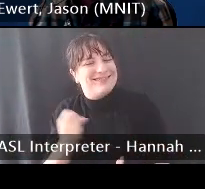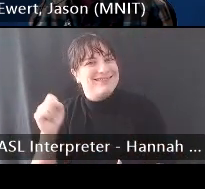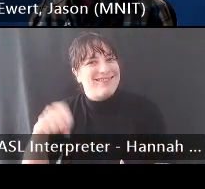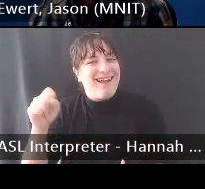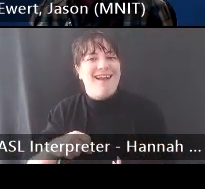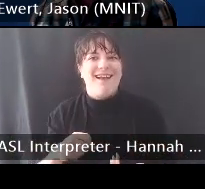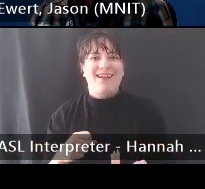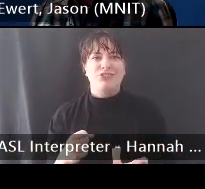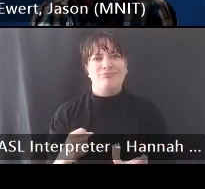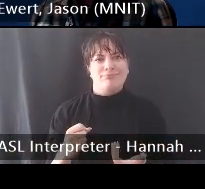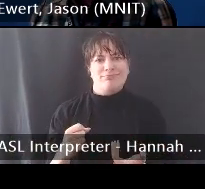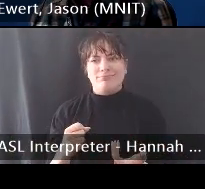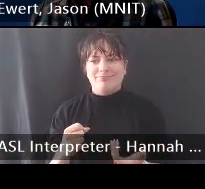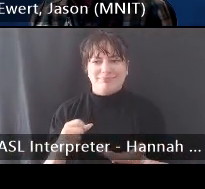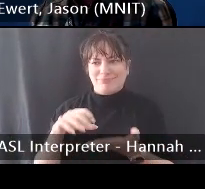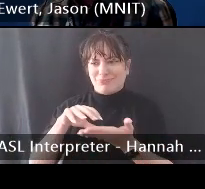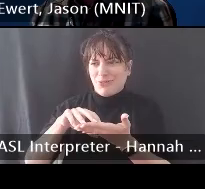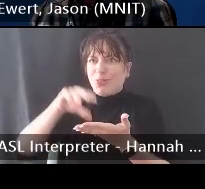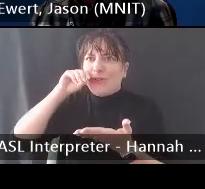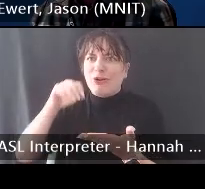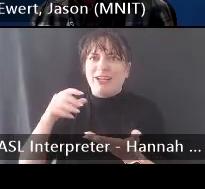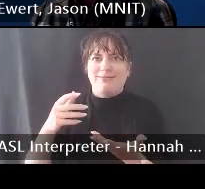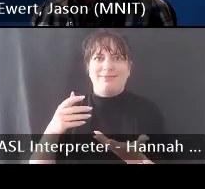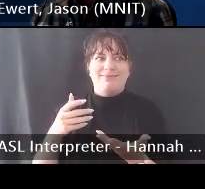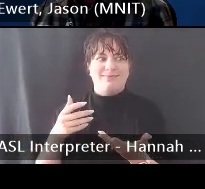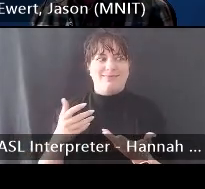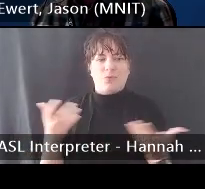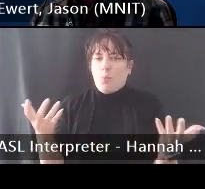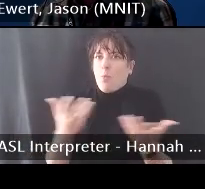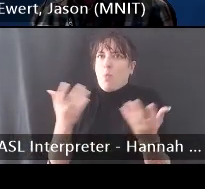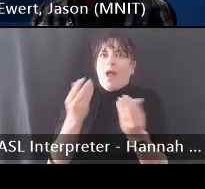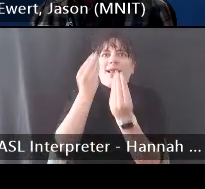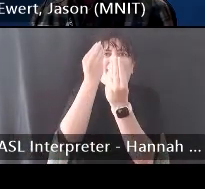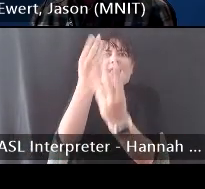about what kinds of information can be presented in a map